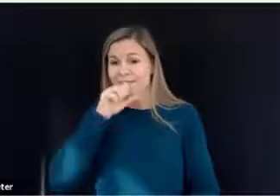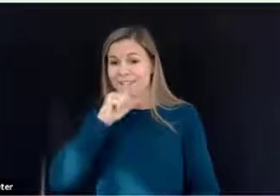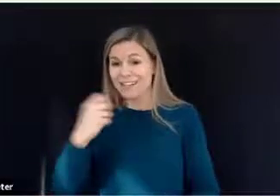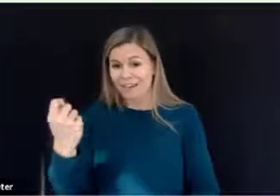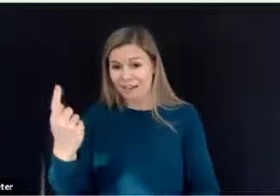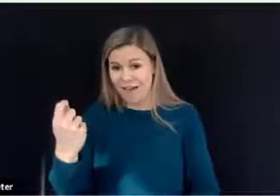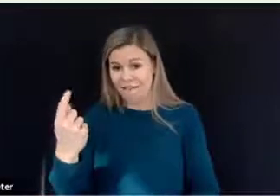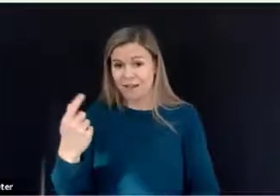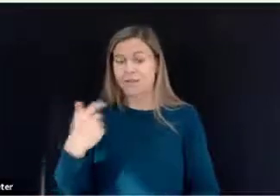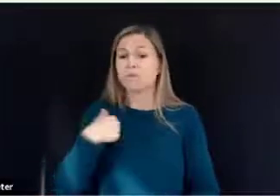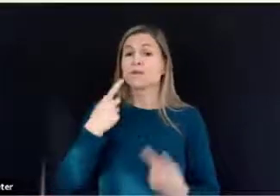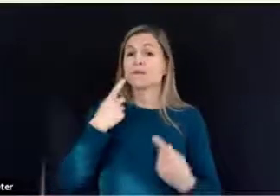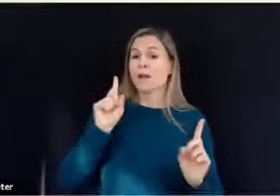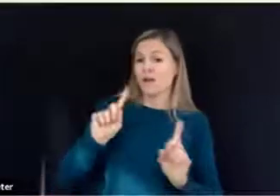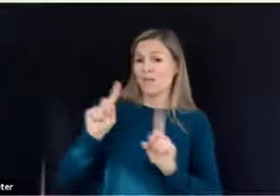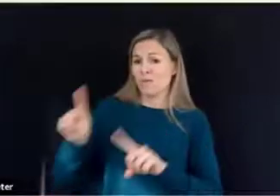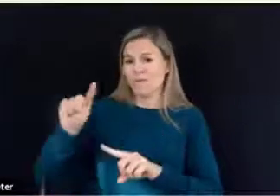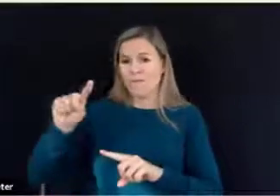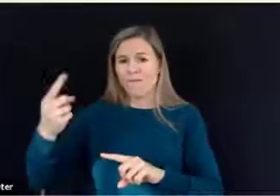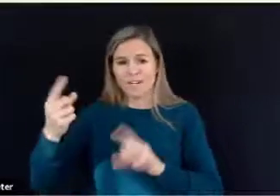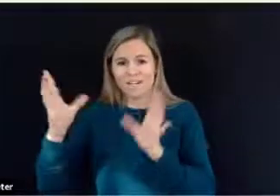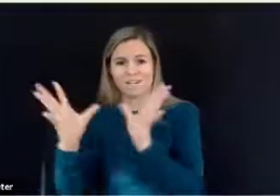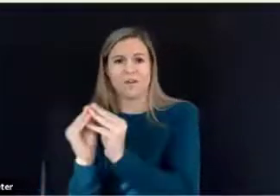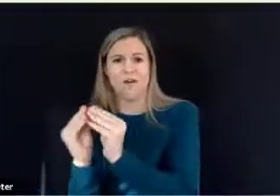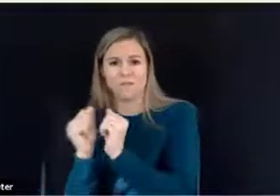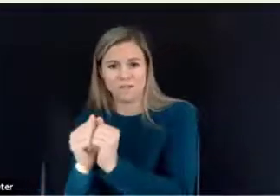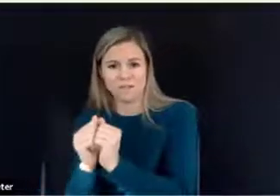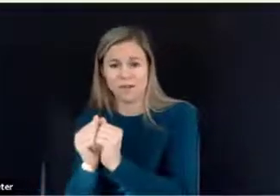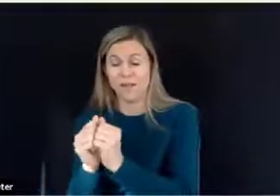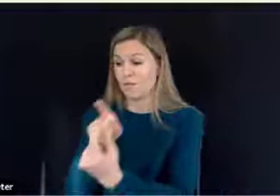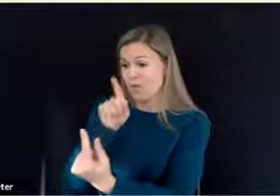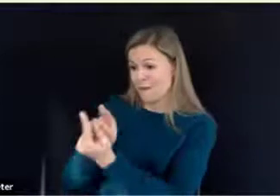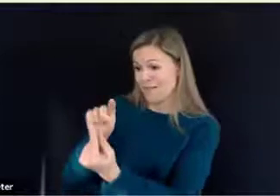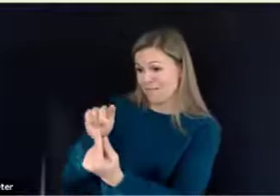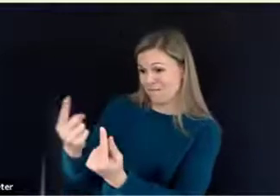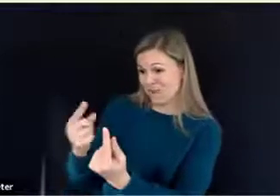we met the first child that was like ours,